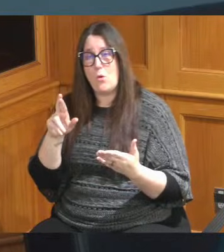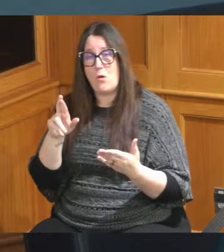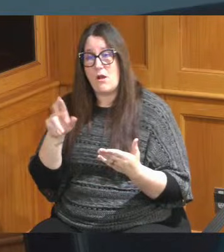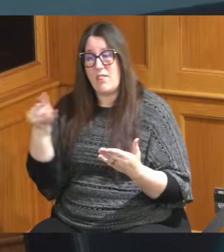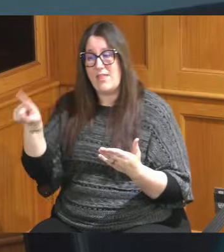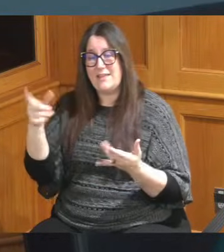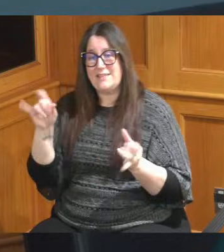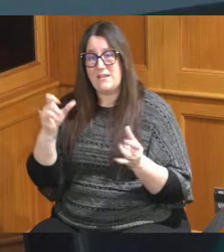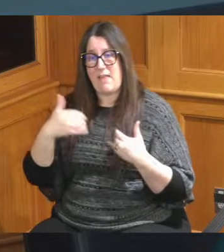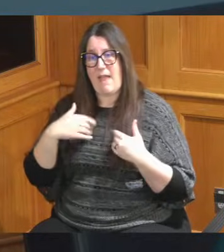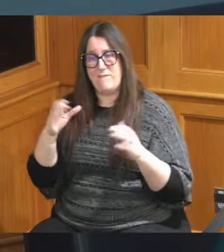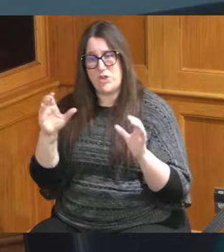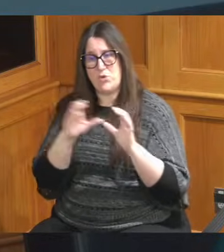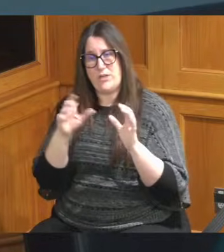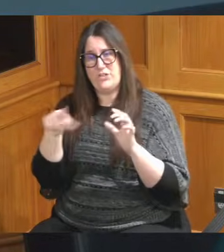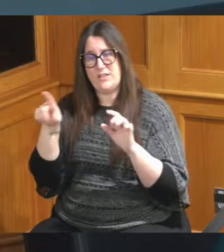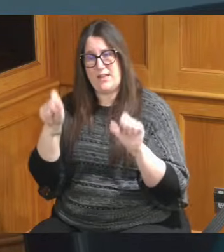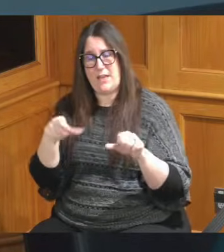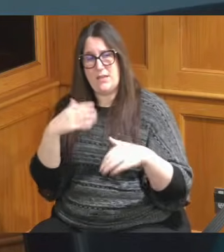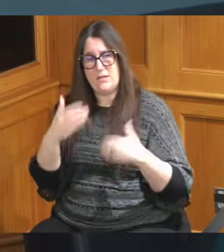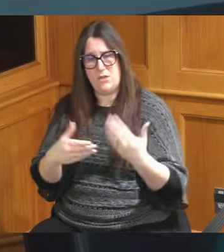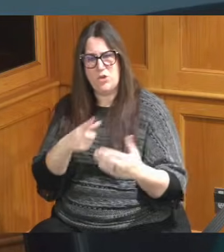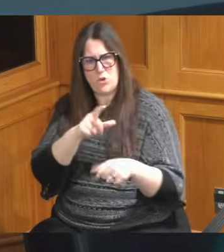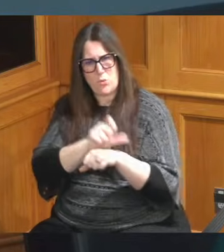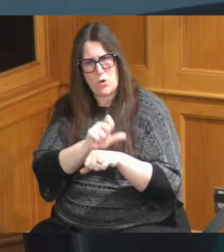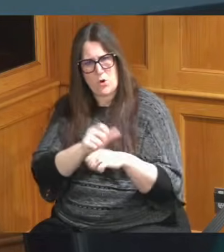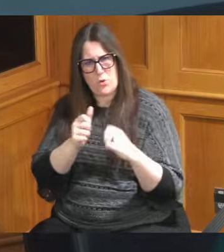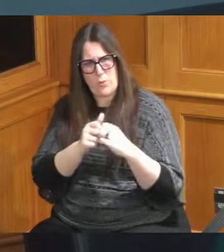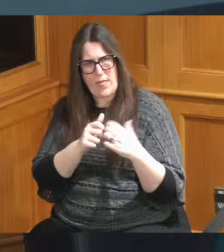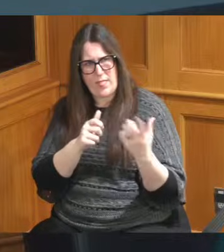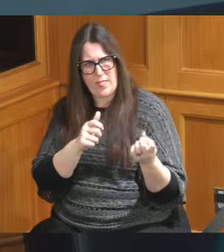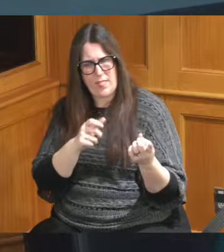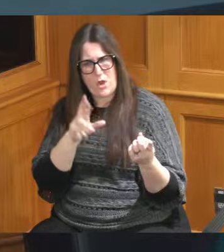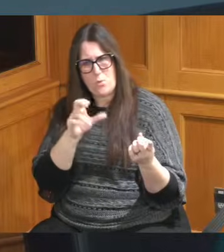Has that how's that been going? I know you worked with Have you worked with Robert on some stuff,